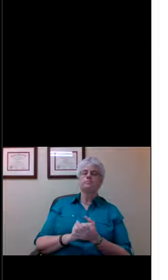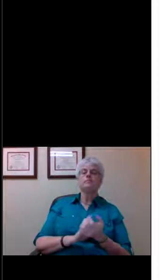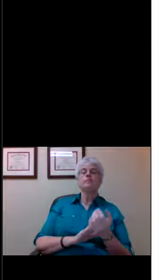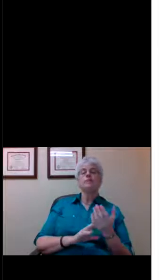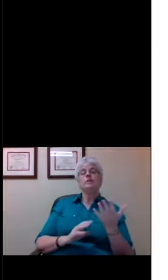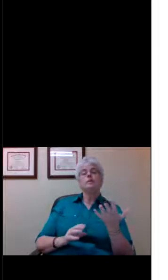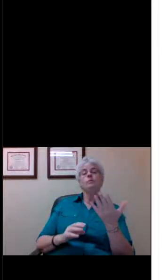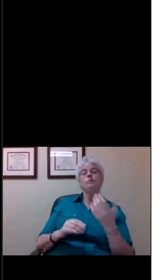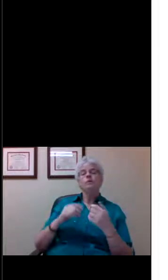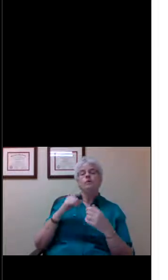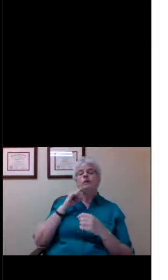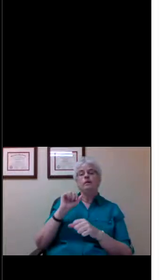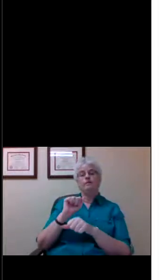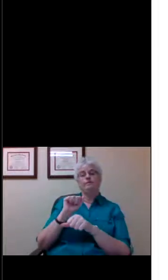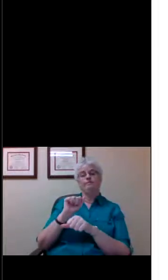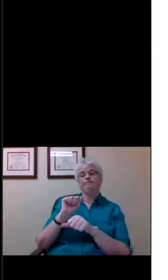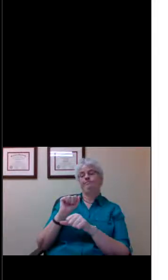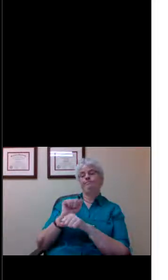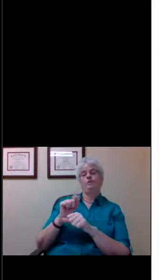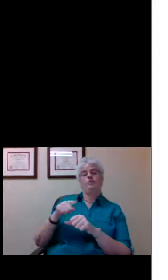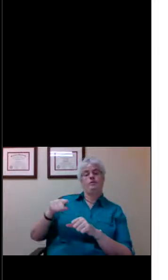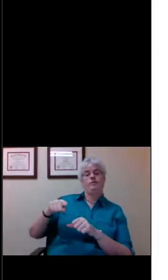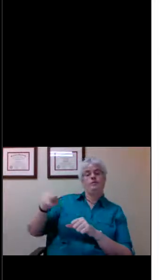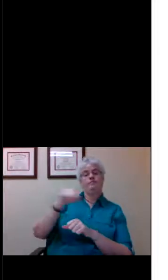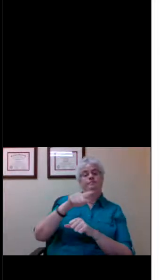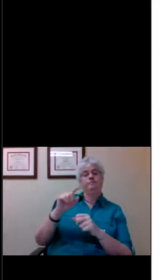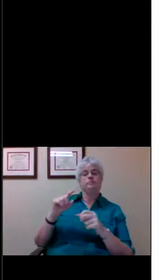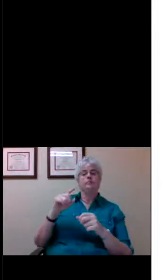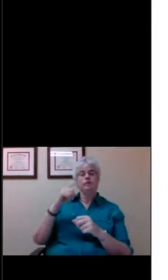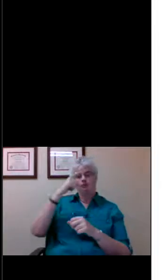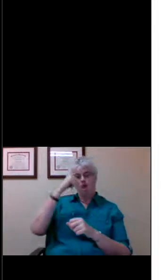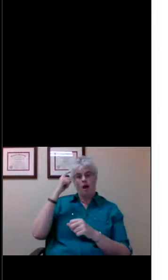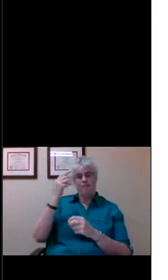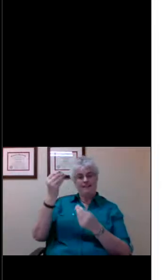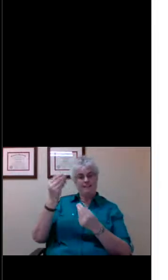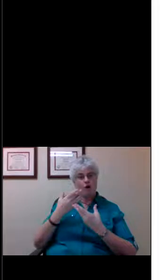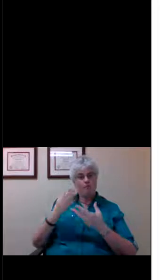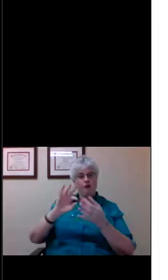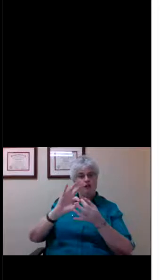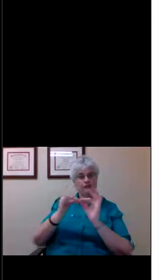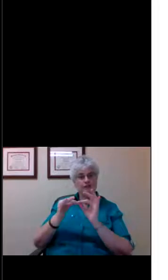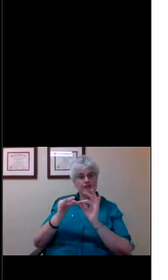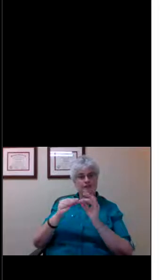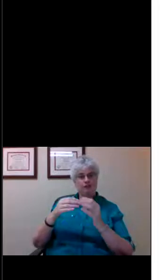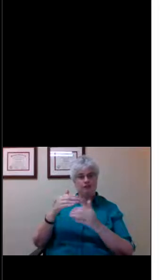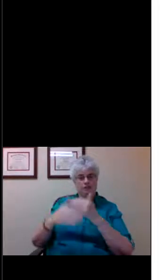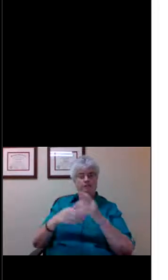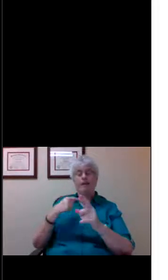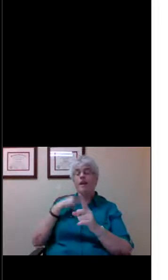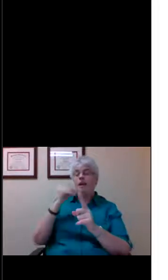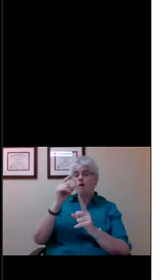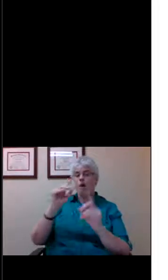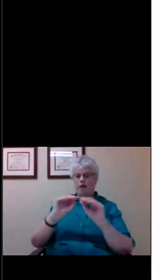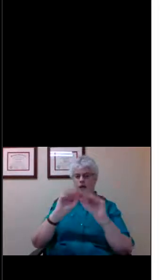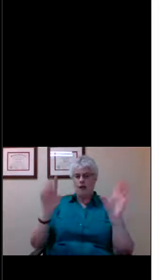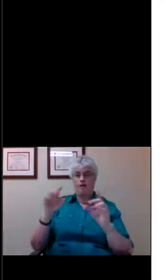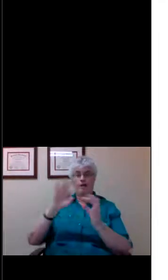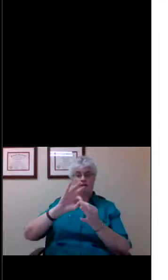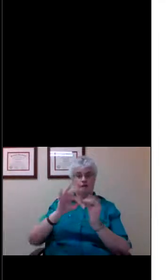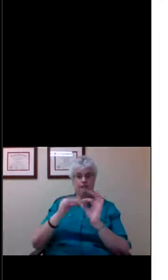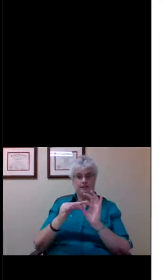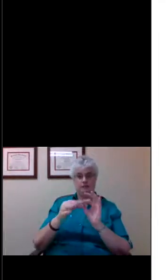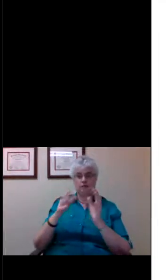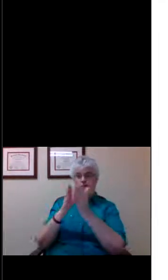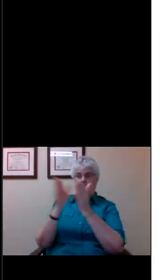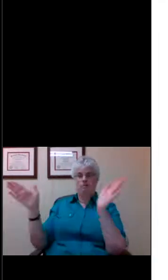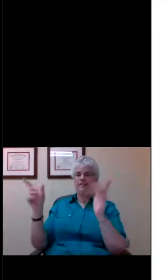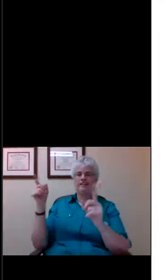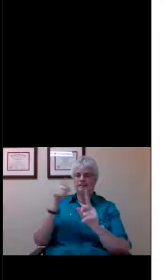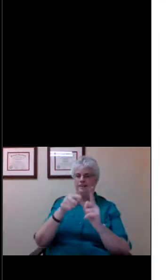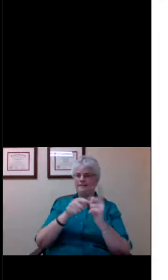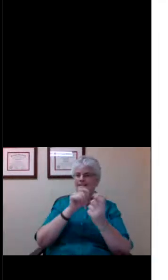least, is working with trauma-informed interpreting. And I want to kind of